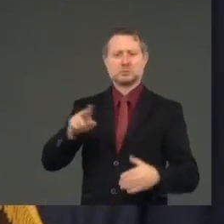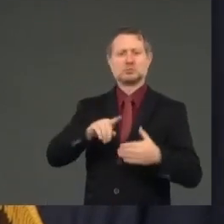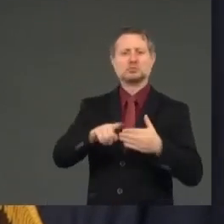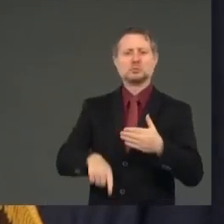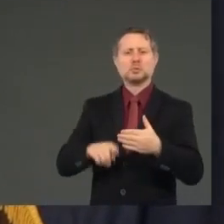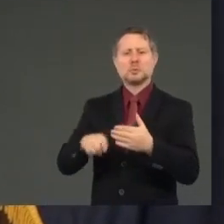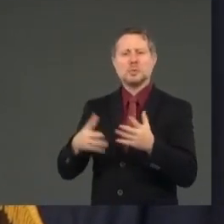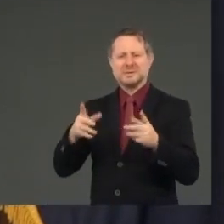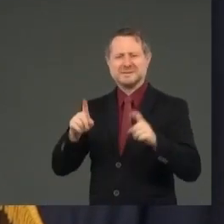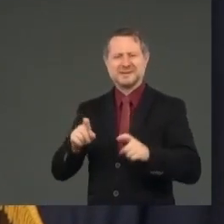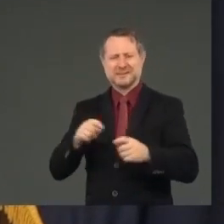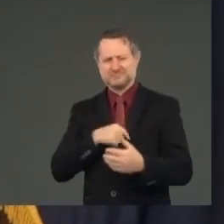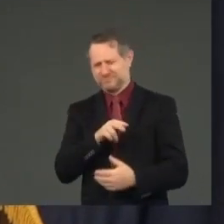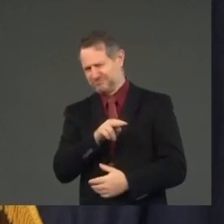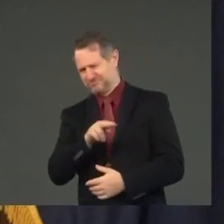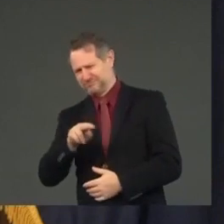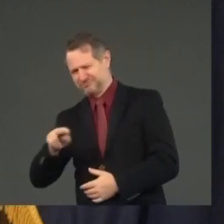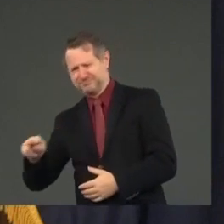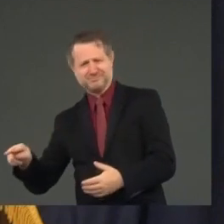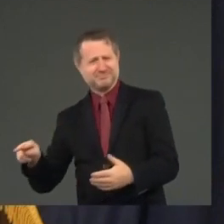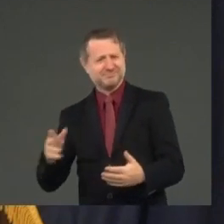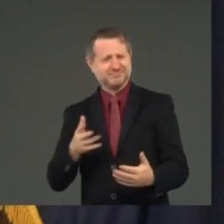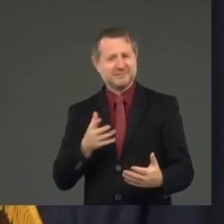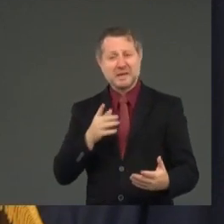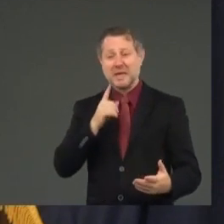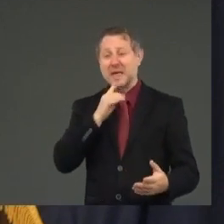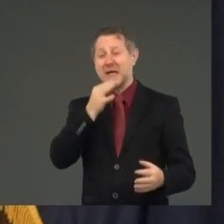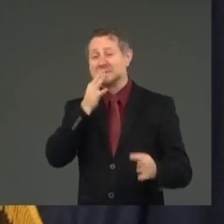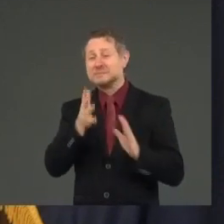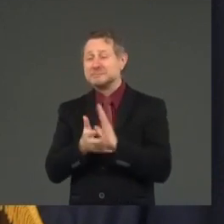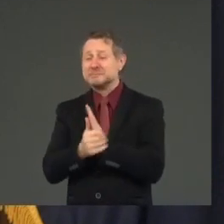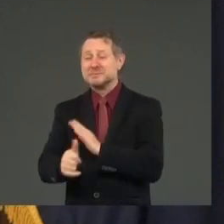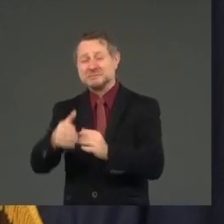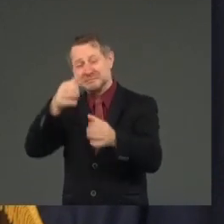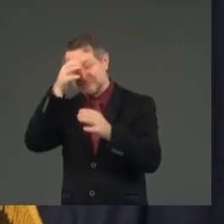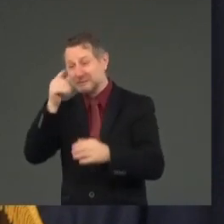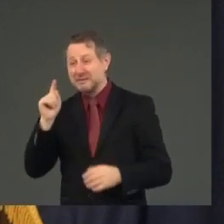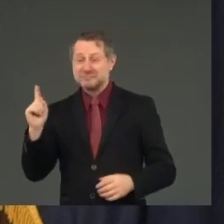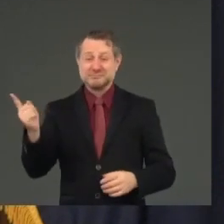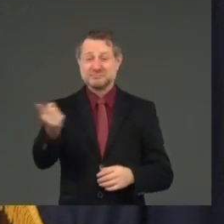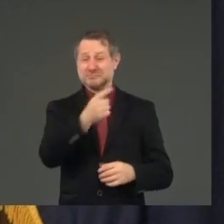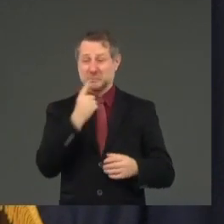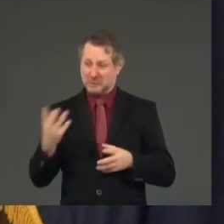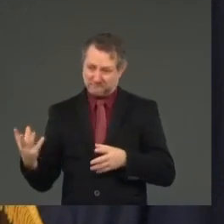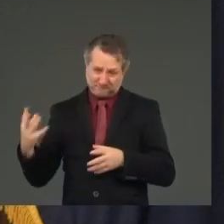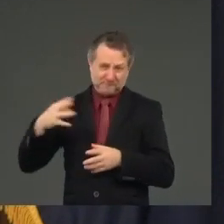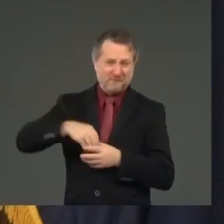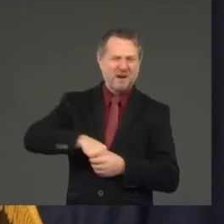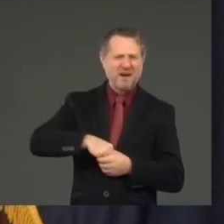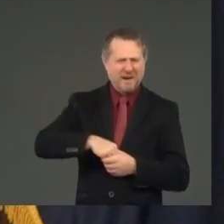SO YOU WATCH THOSE 250,000